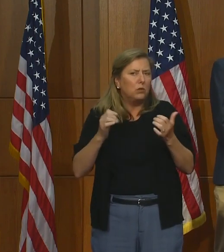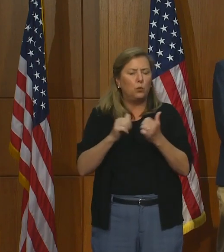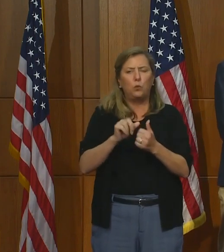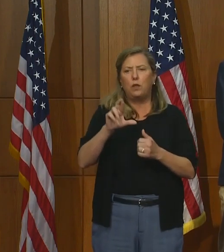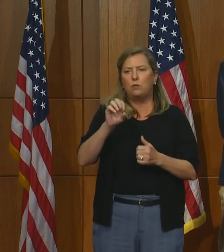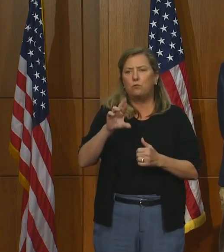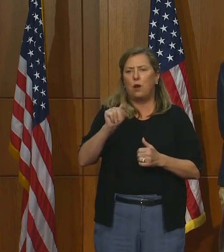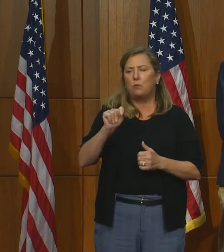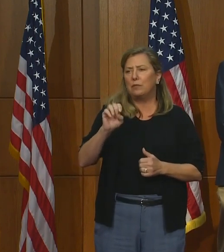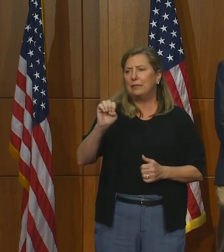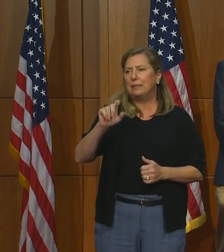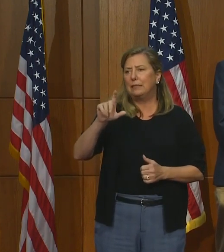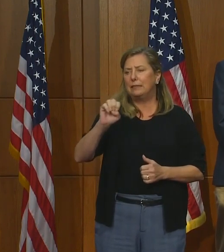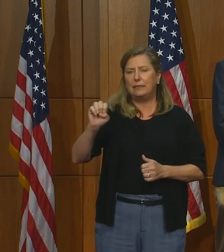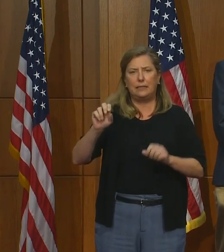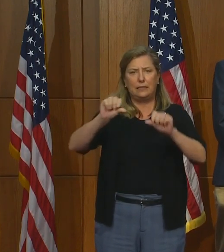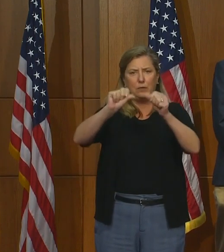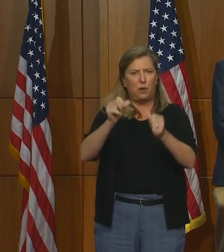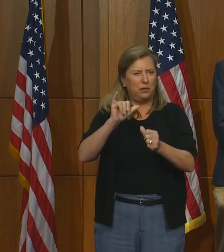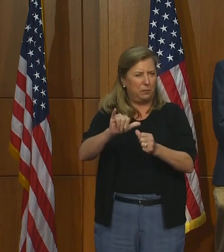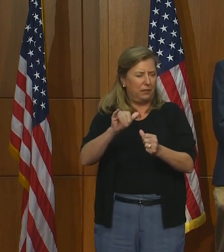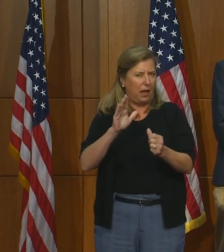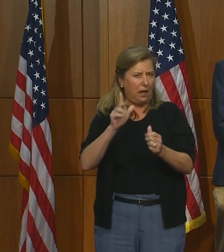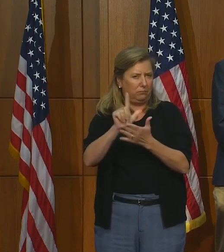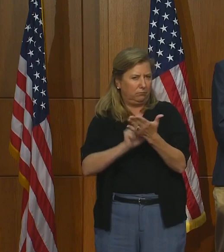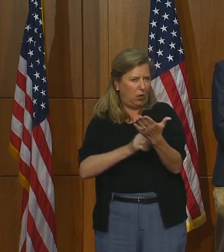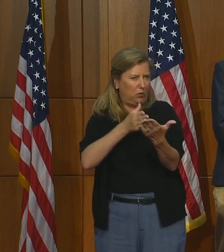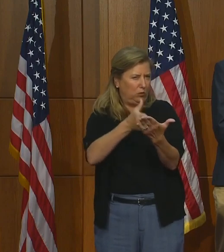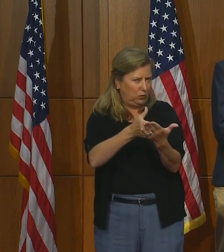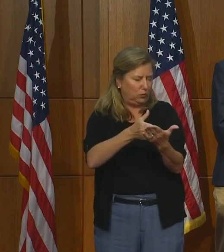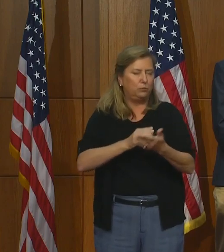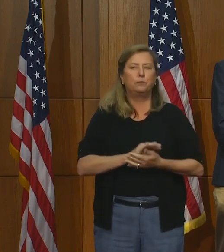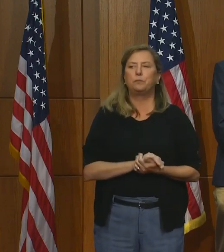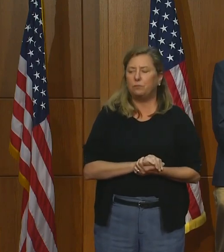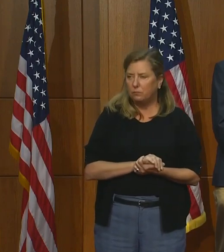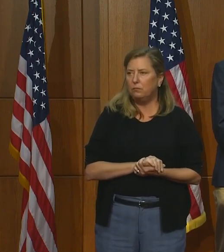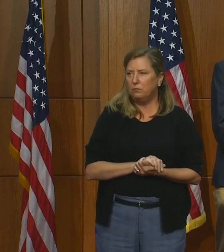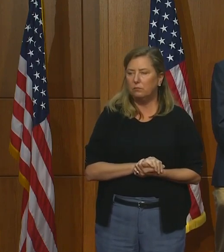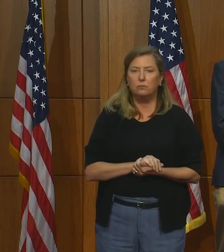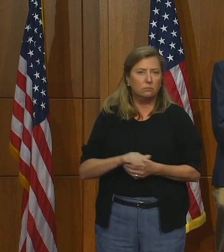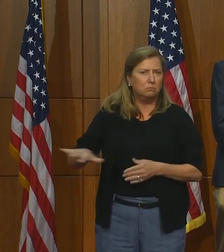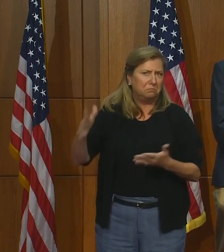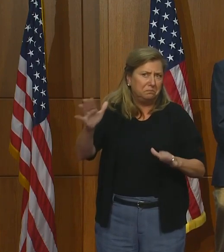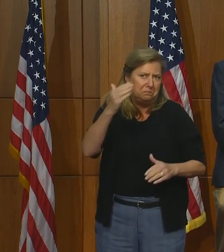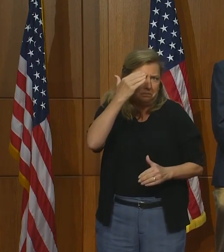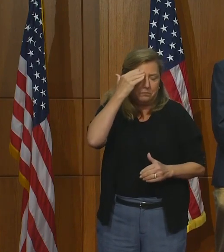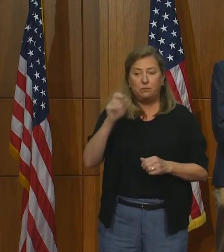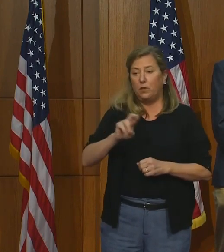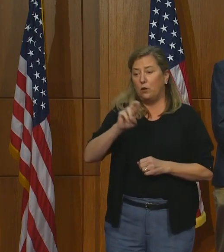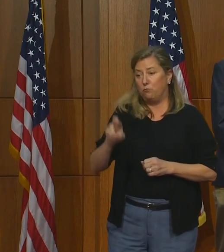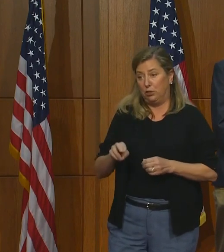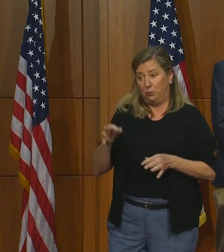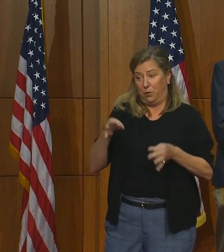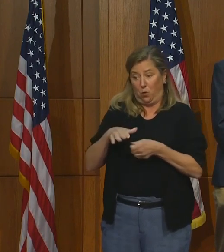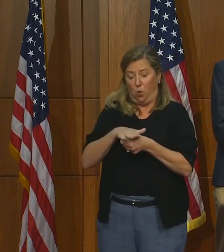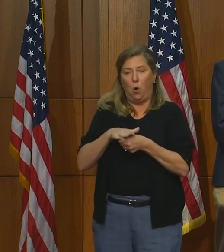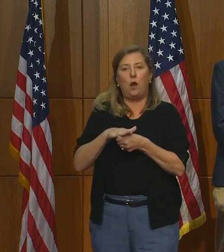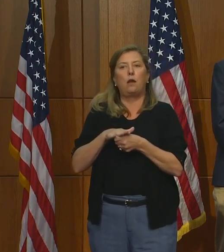AS I UNDERSTAND THE QUESTION IS ABOUT AN UPDATE ON THE PROPERTY WE MINUTE LITIGATION. I'M STILL